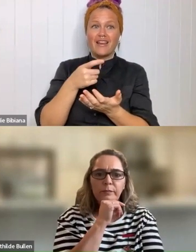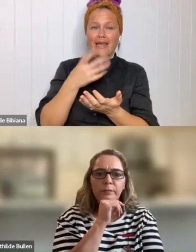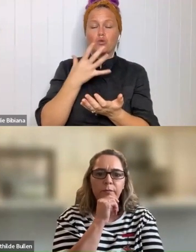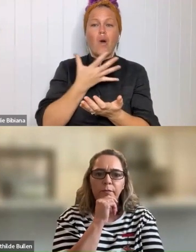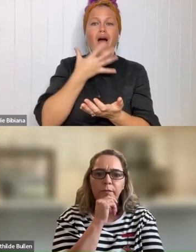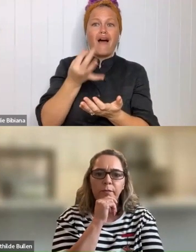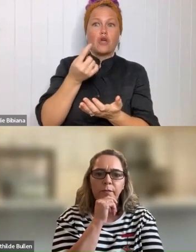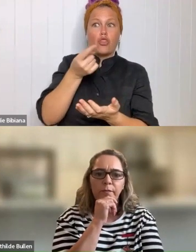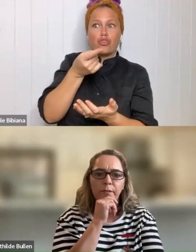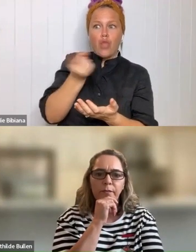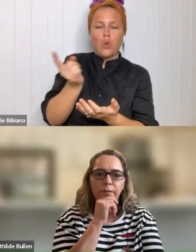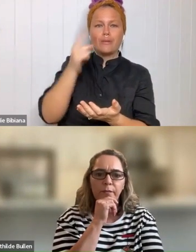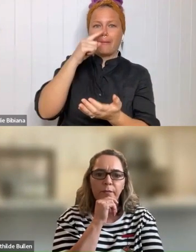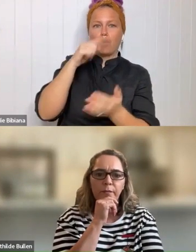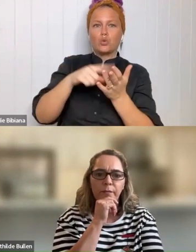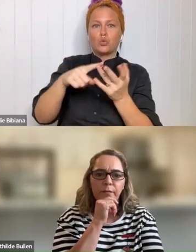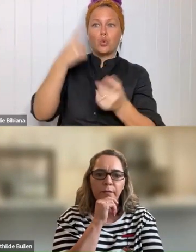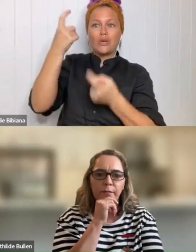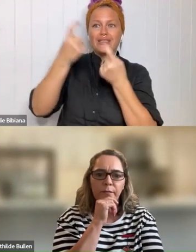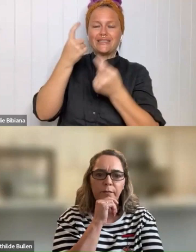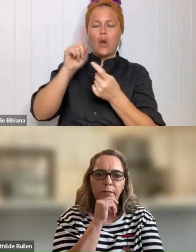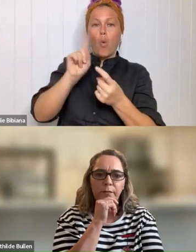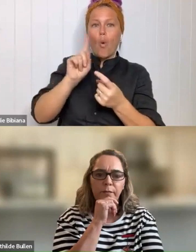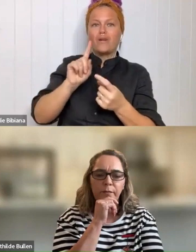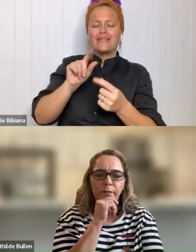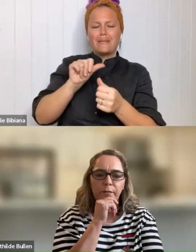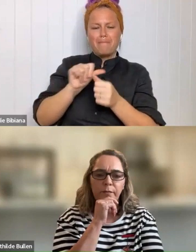to consider what is best practice if they are really